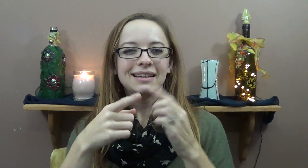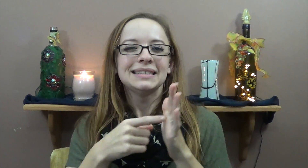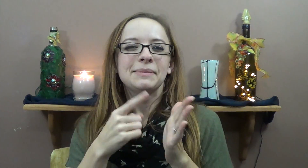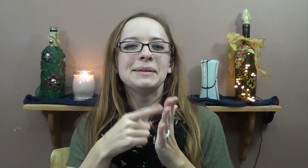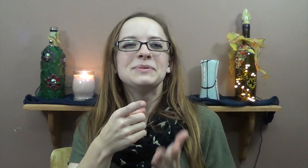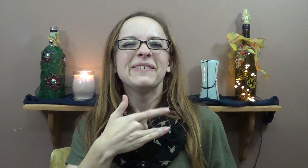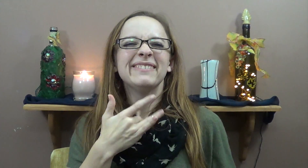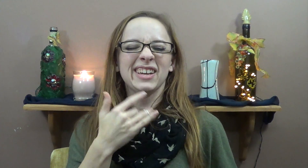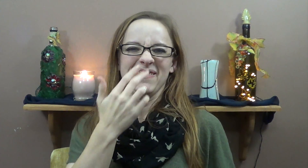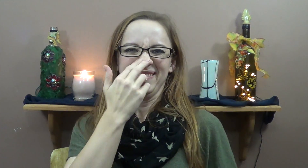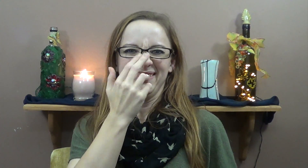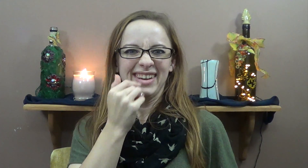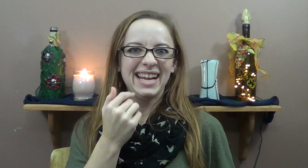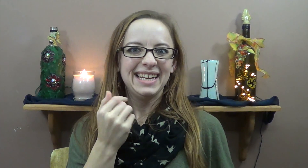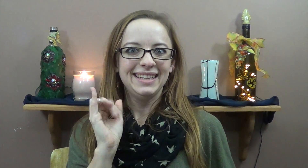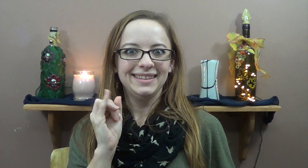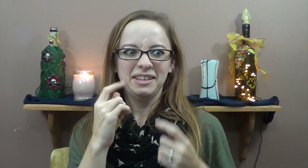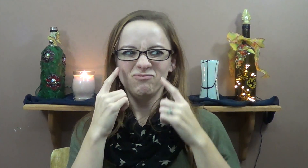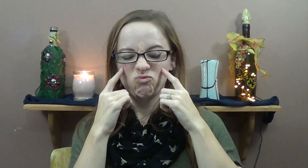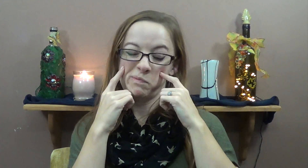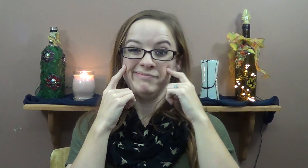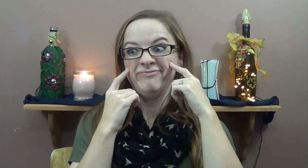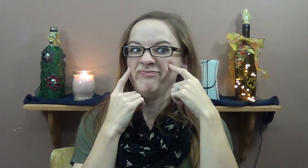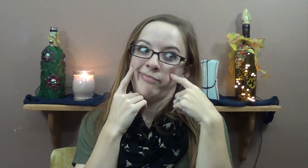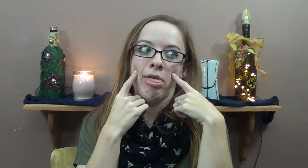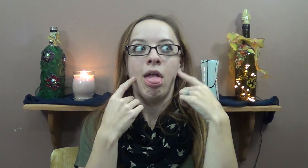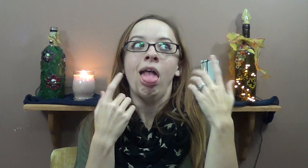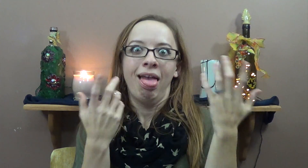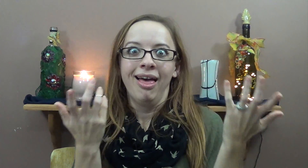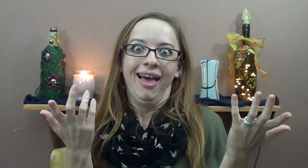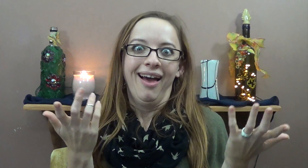When I first learned sign language, sometimes you feel almost funny or embarrassed